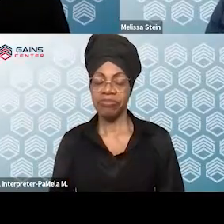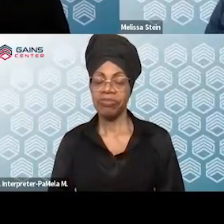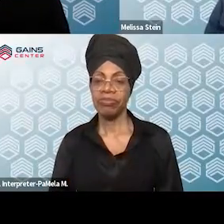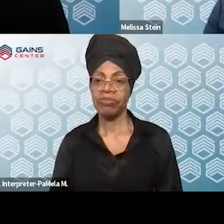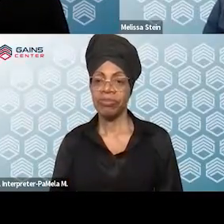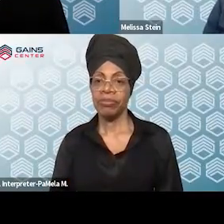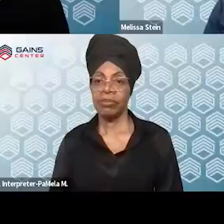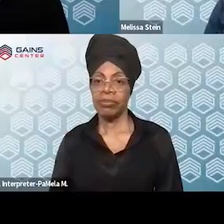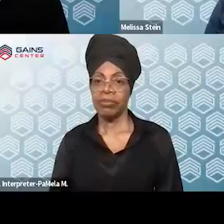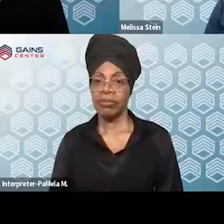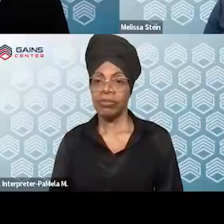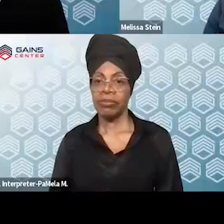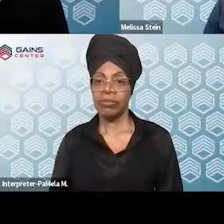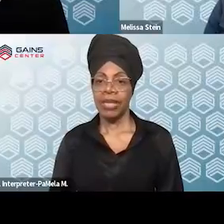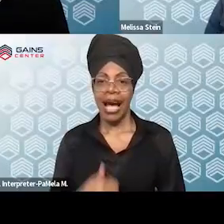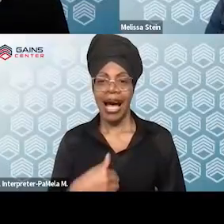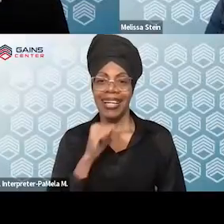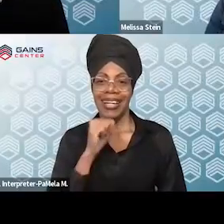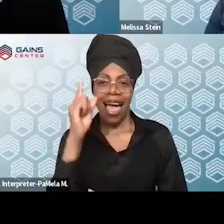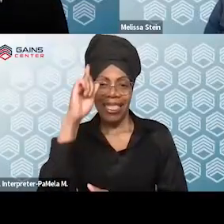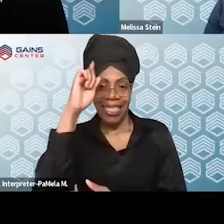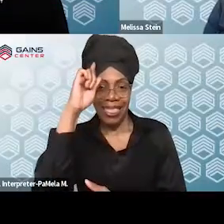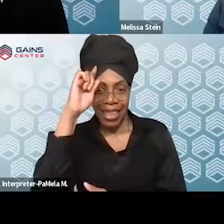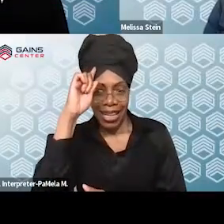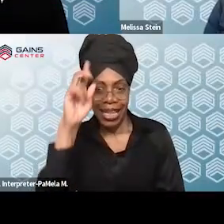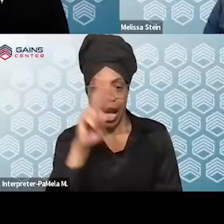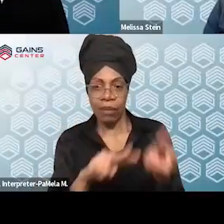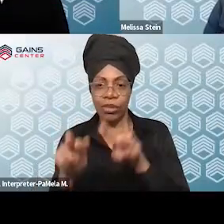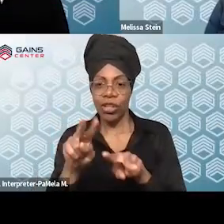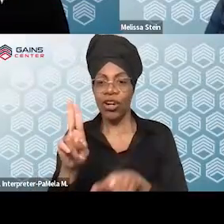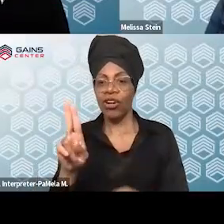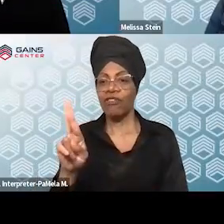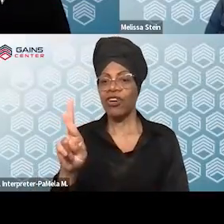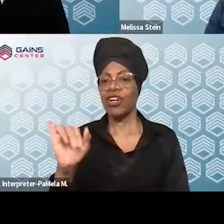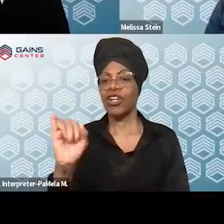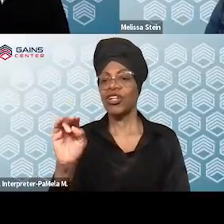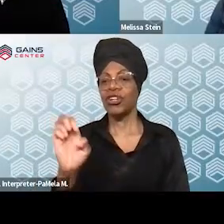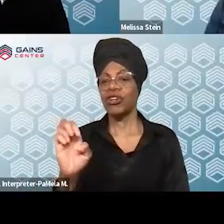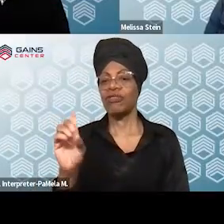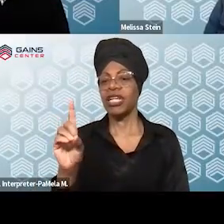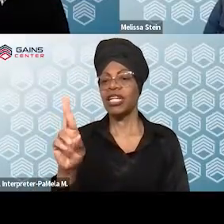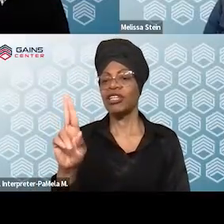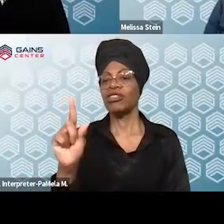I don't think an observed urine drug test is the way to go for somebody with a sexual abuse history.